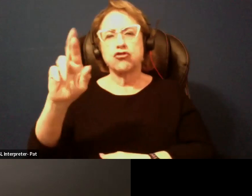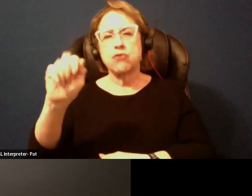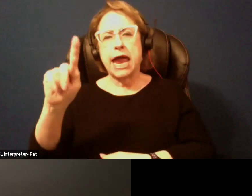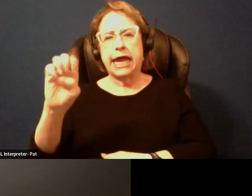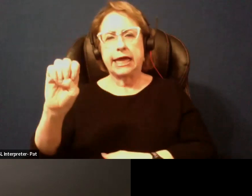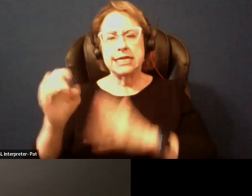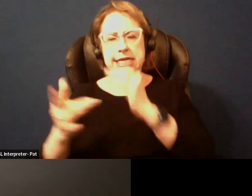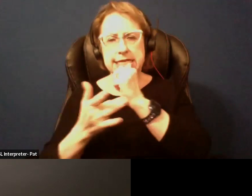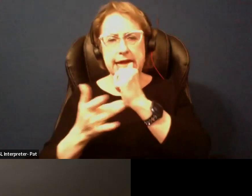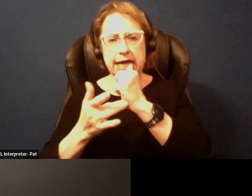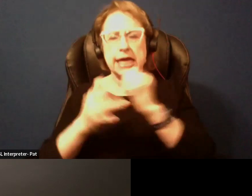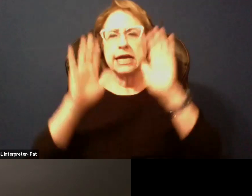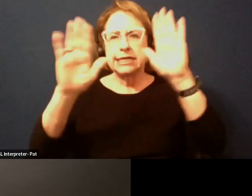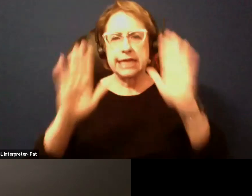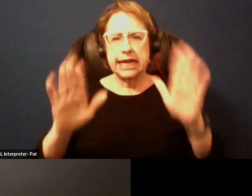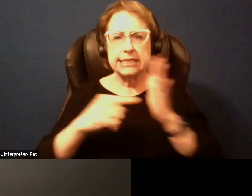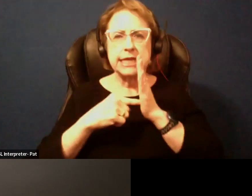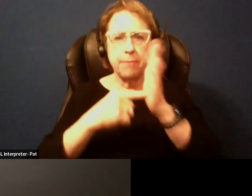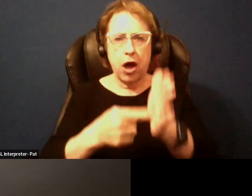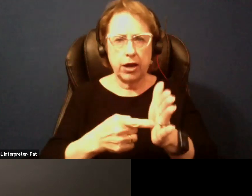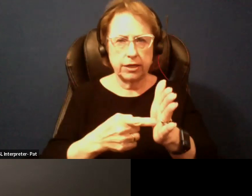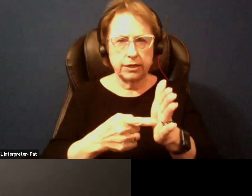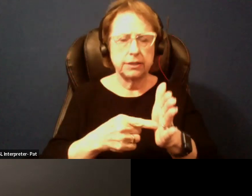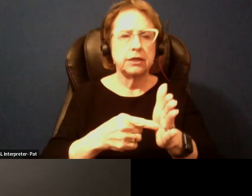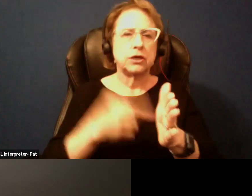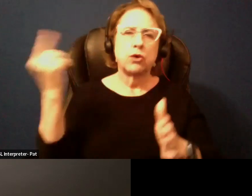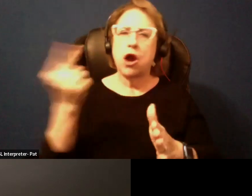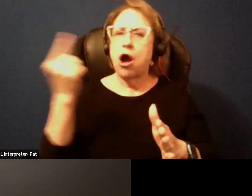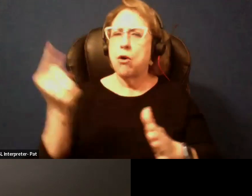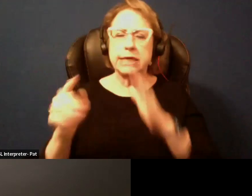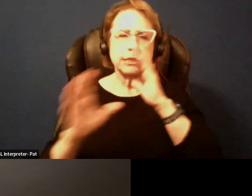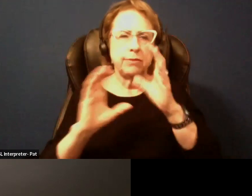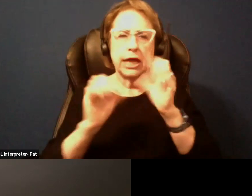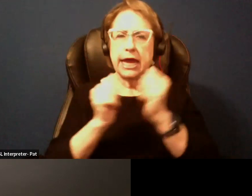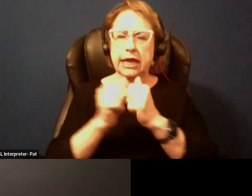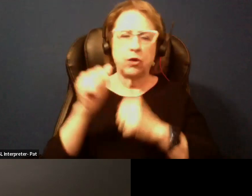We have been working very closely with them. We are constantly in communication with them and